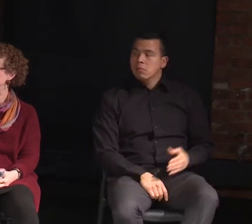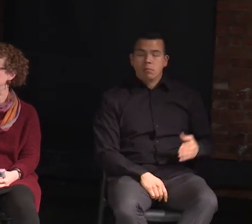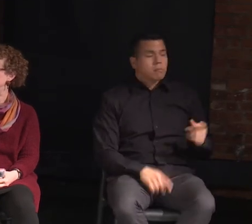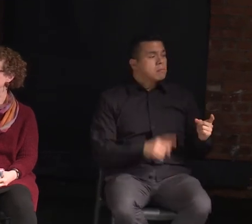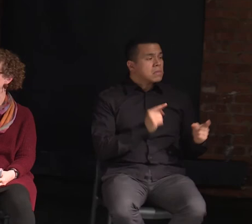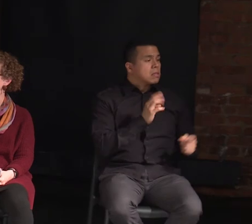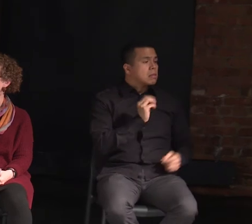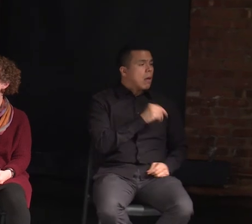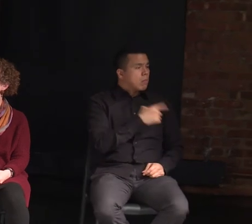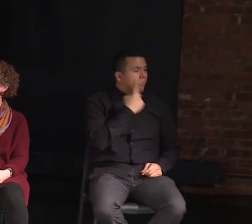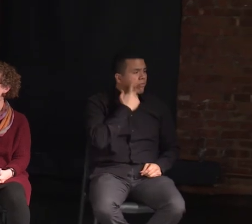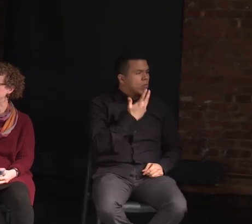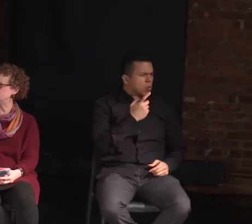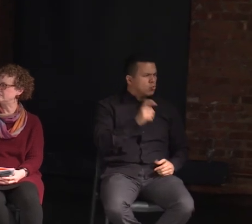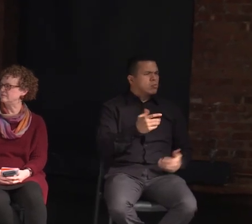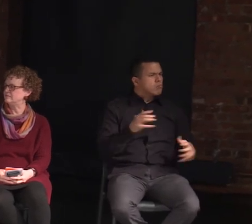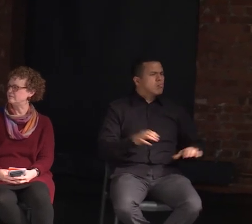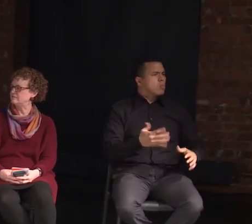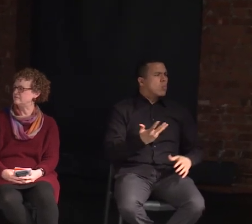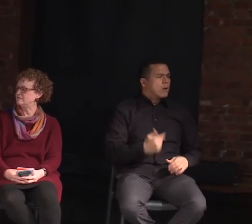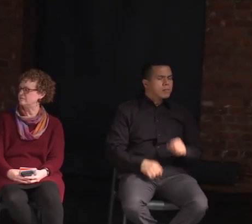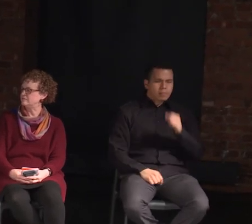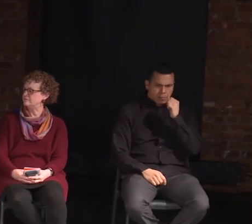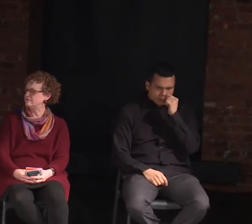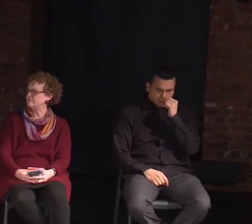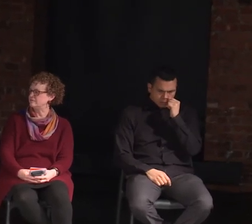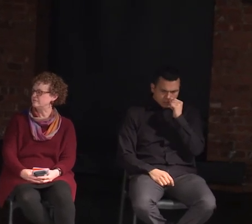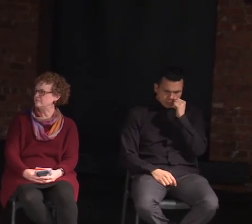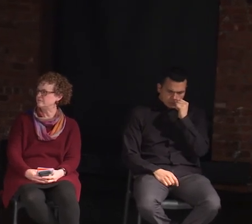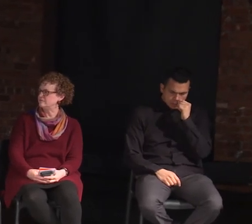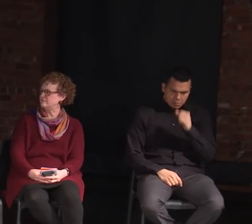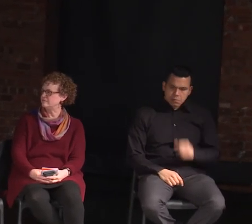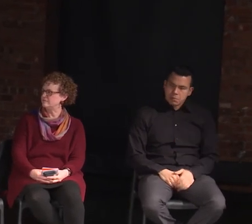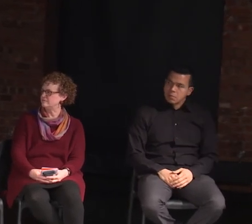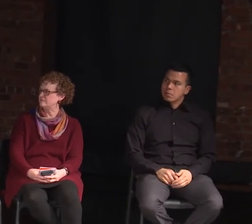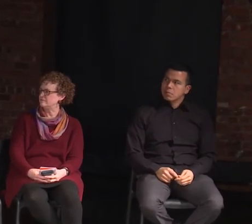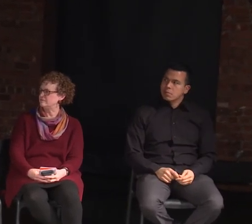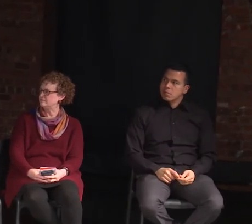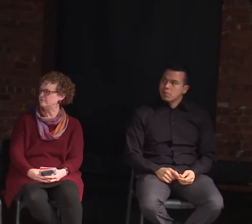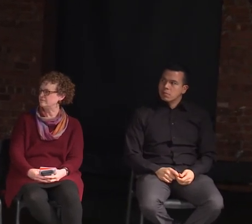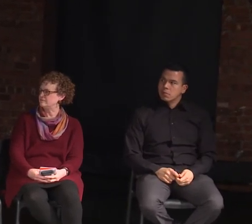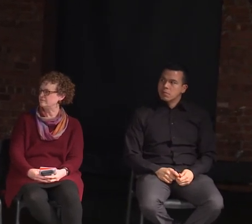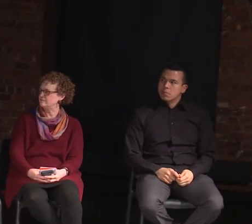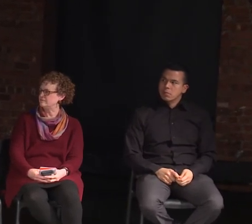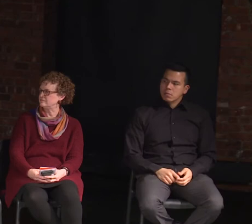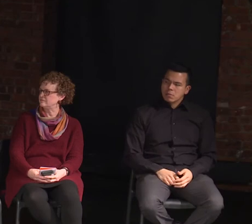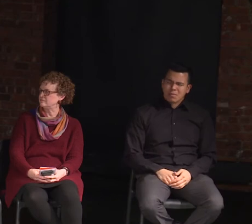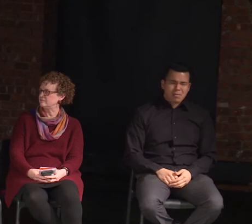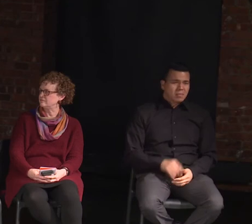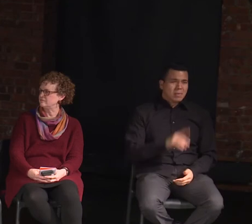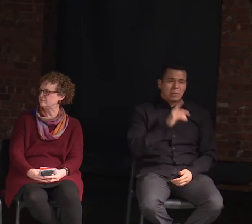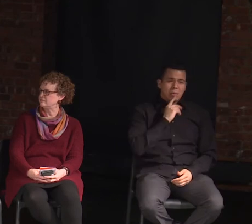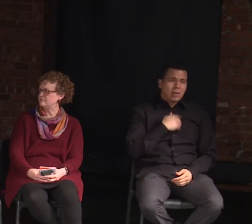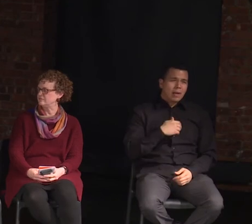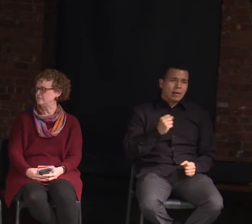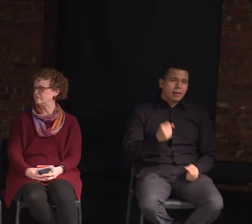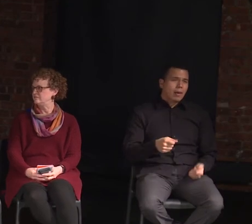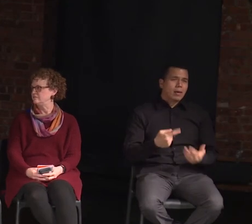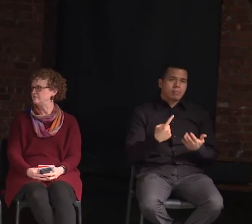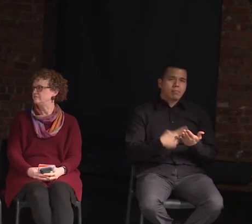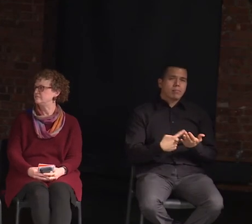Tom: There are so many things to say but just to follow up on what Margaret said.